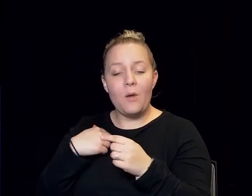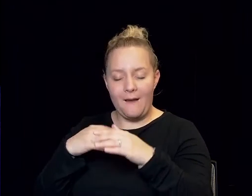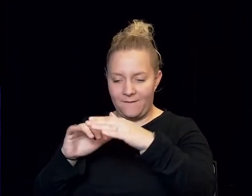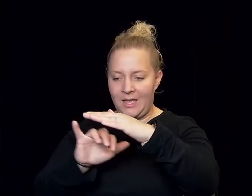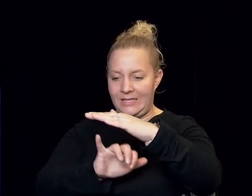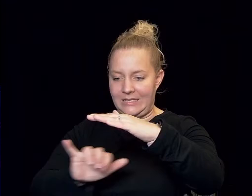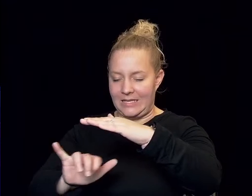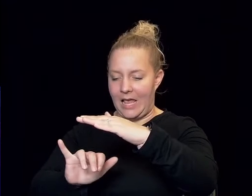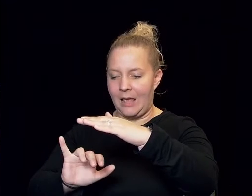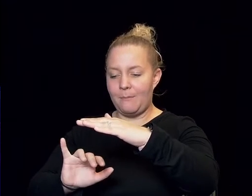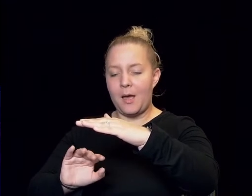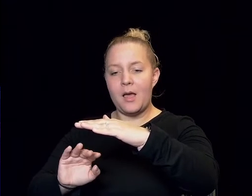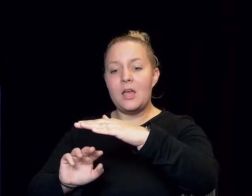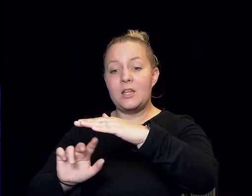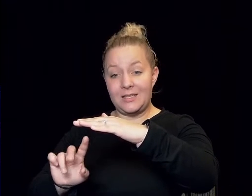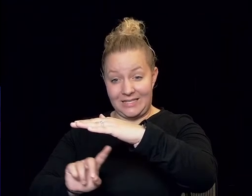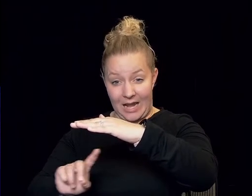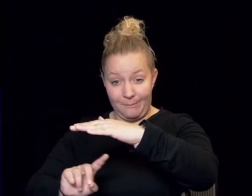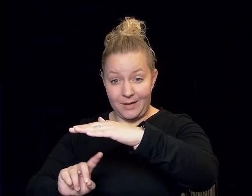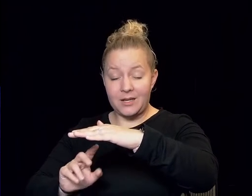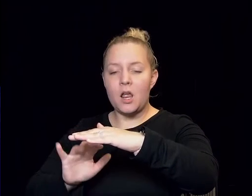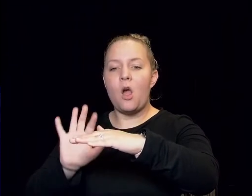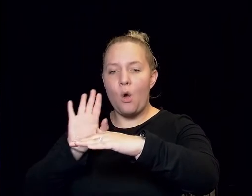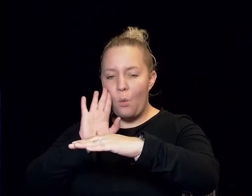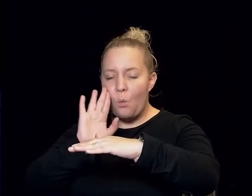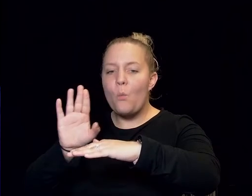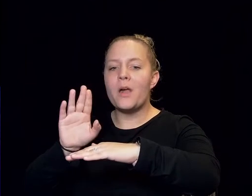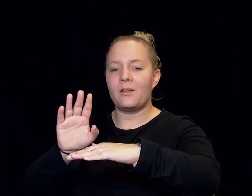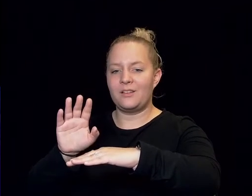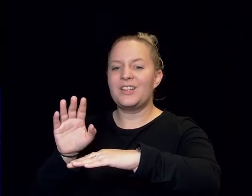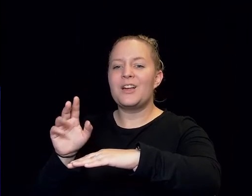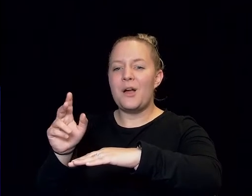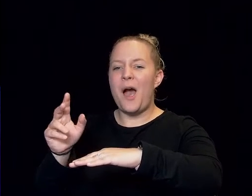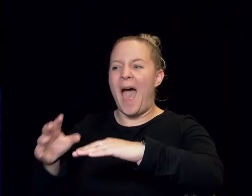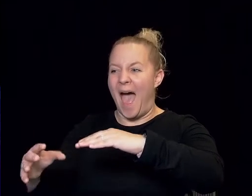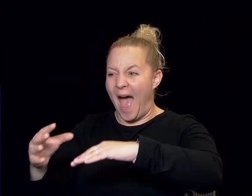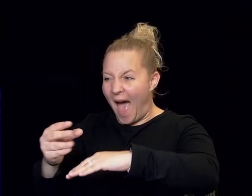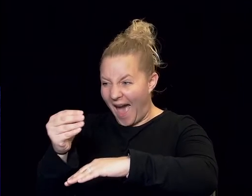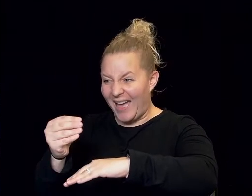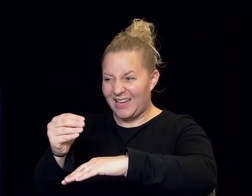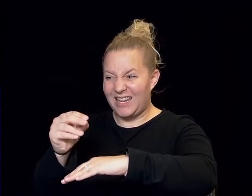simplify the numerator. So, it's really like I'm just doing -2 plus a positive 3.